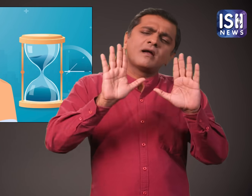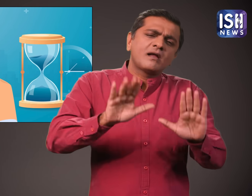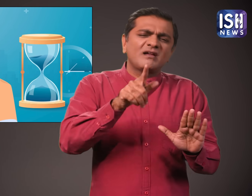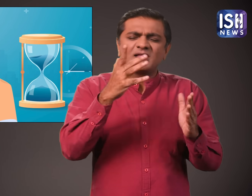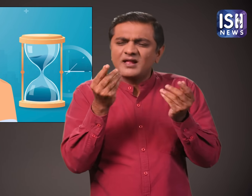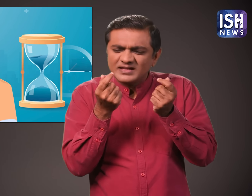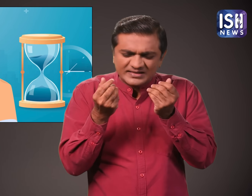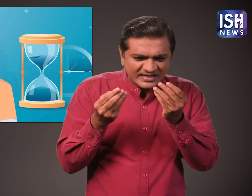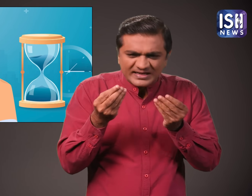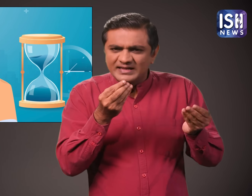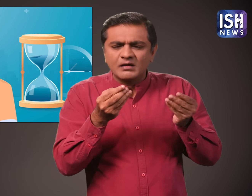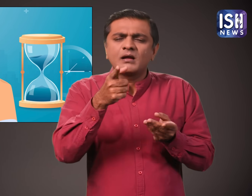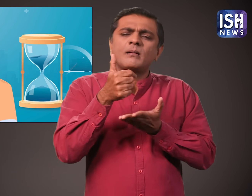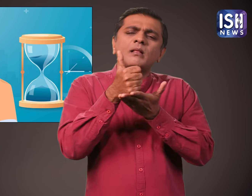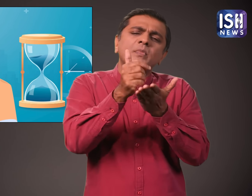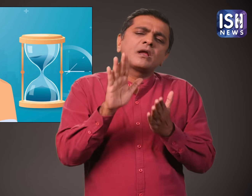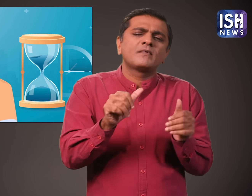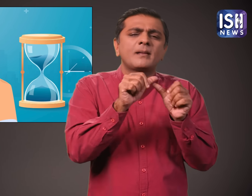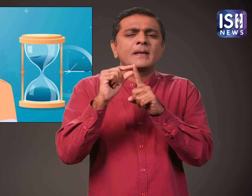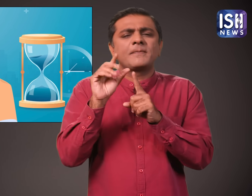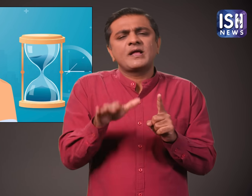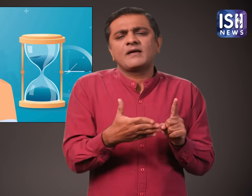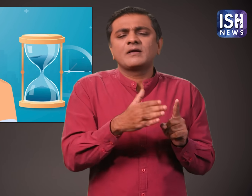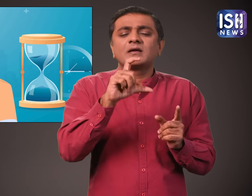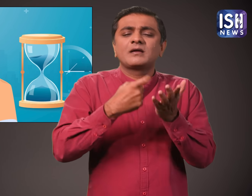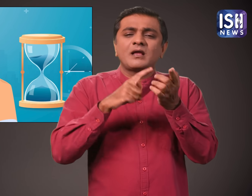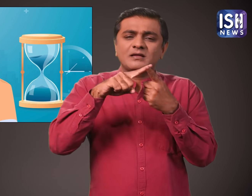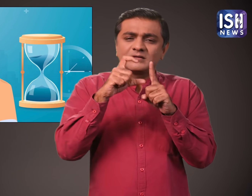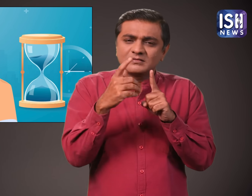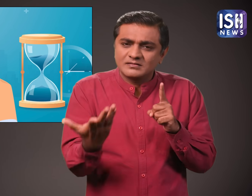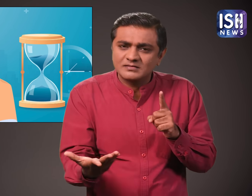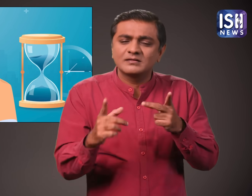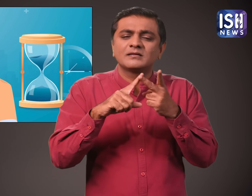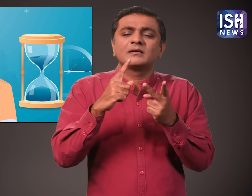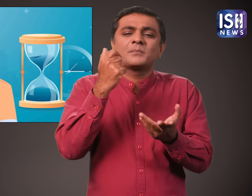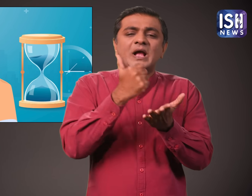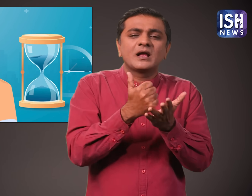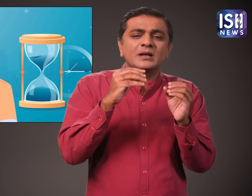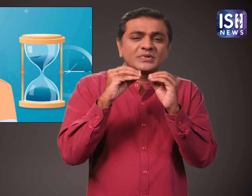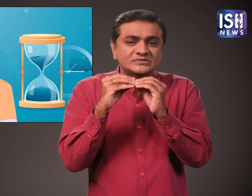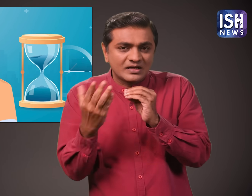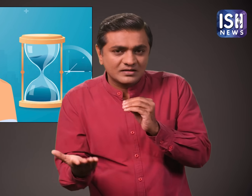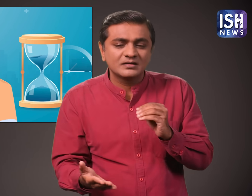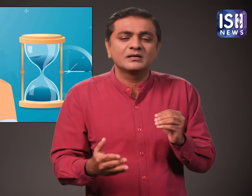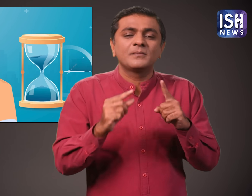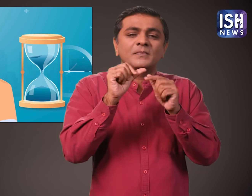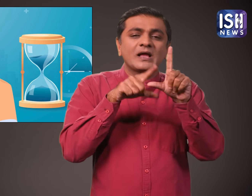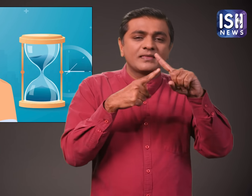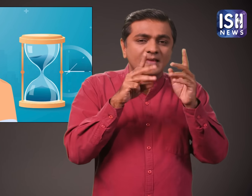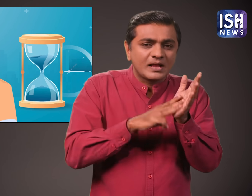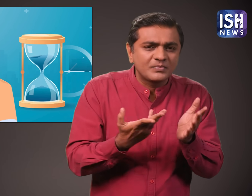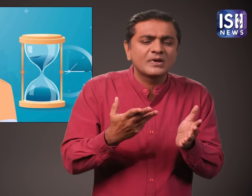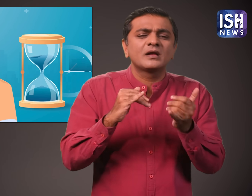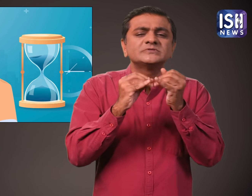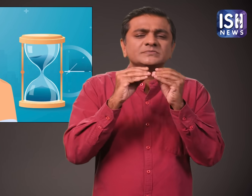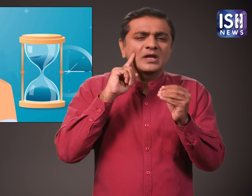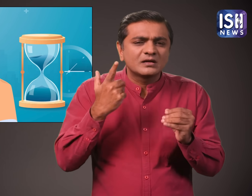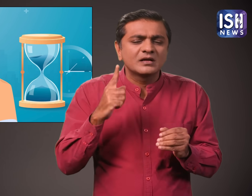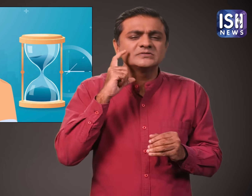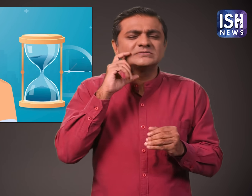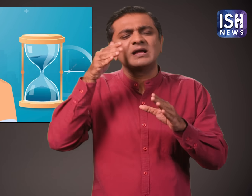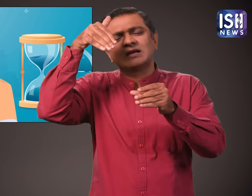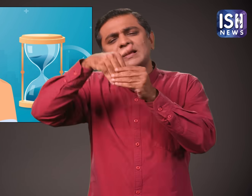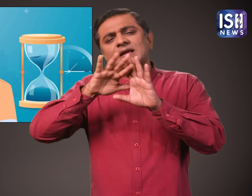If calculating is hard, use apps like CRED, BankBazaar, Paytm, SBI, or ICICI loan sites.